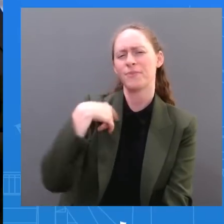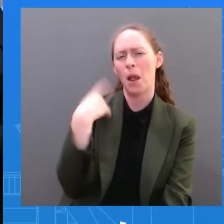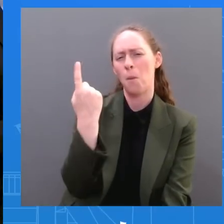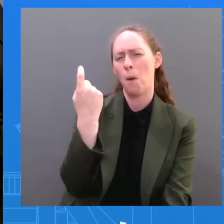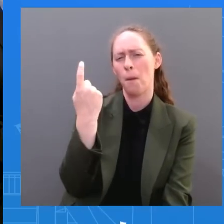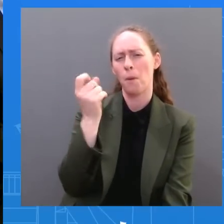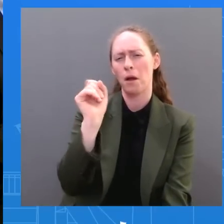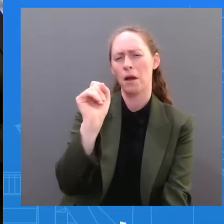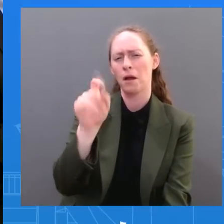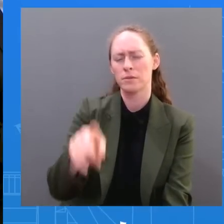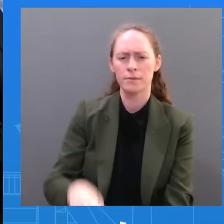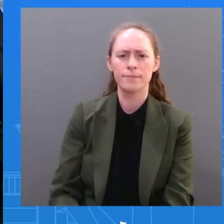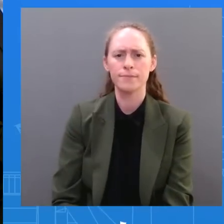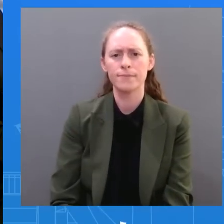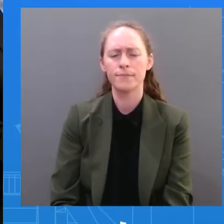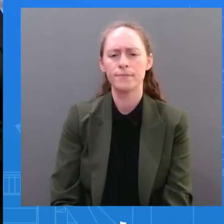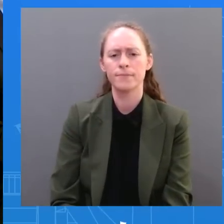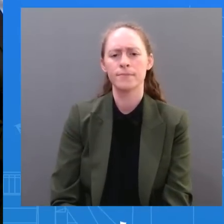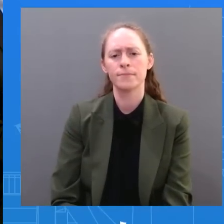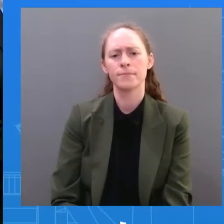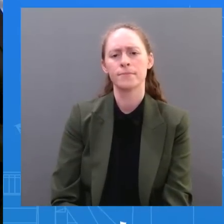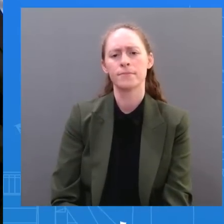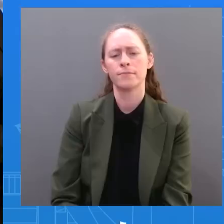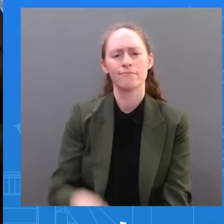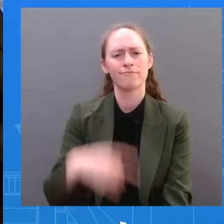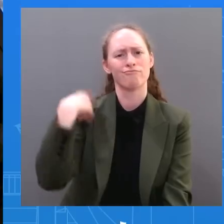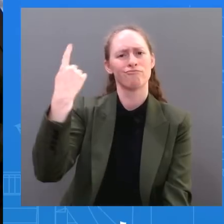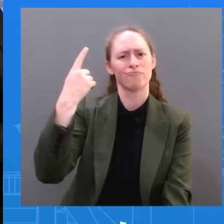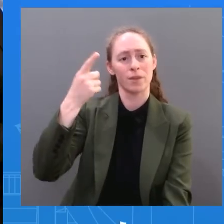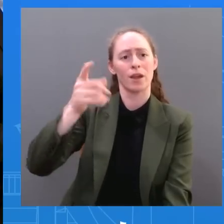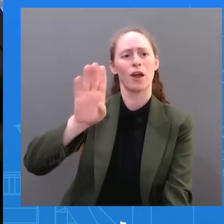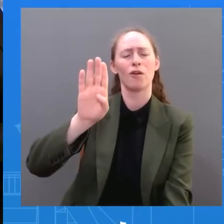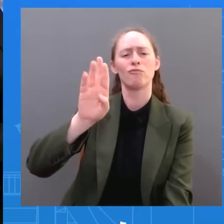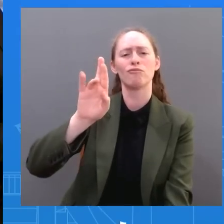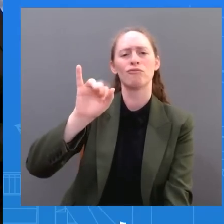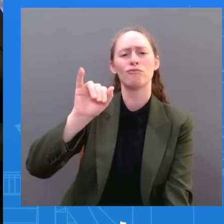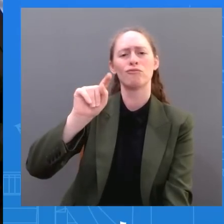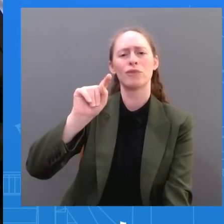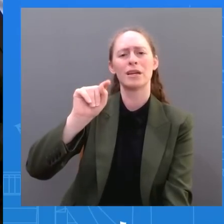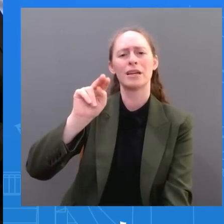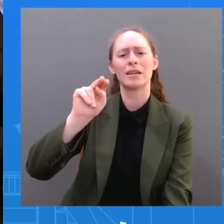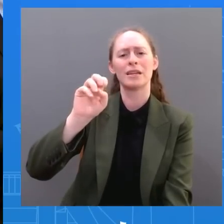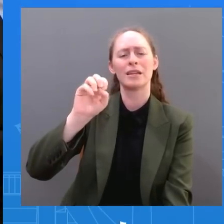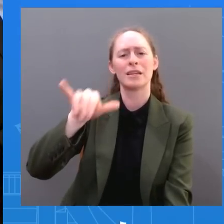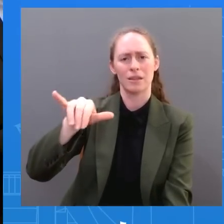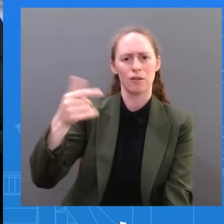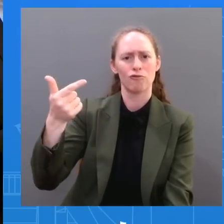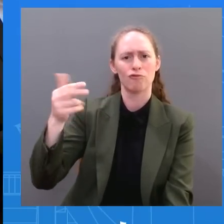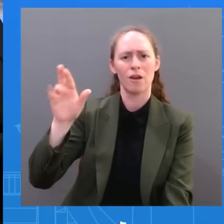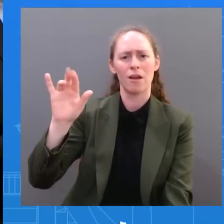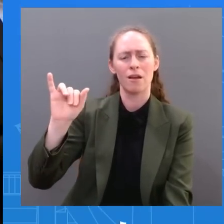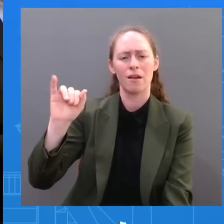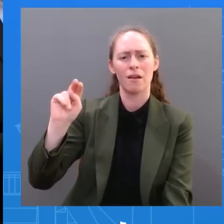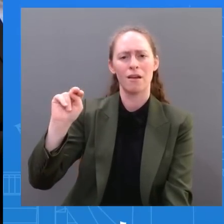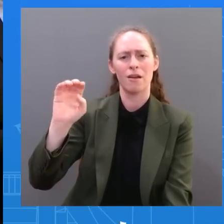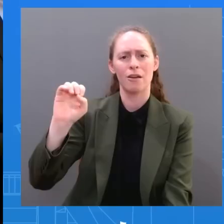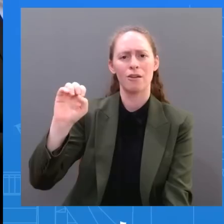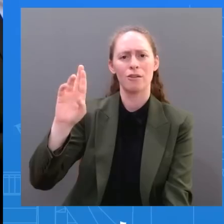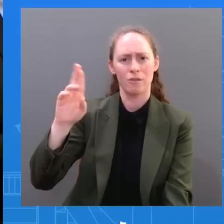Has he been briefed on it? Has he even read it? Griner's wife was on television this morning; she really wants to hear from the President.